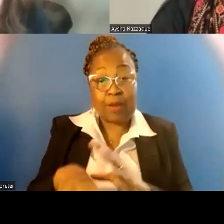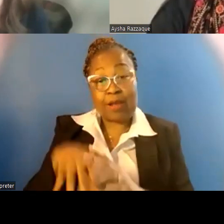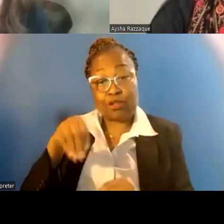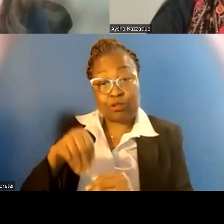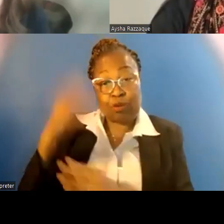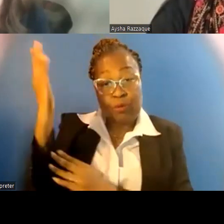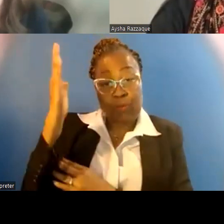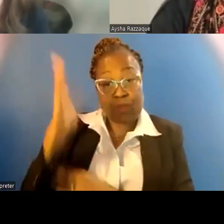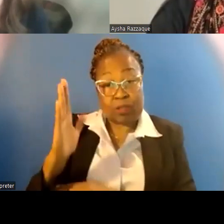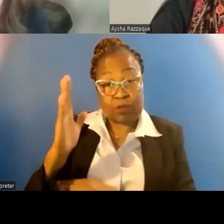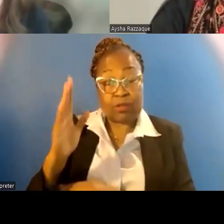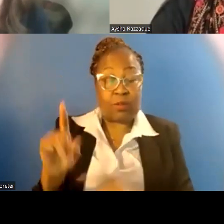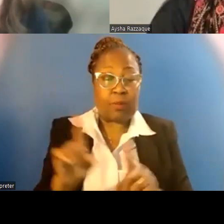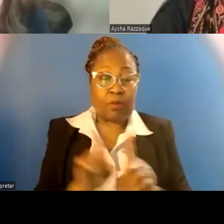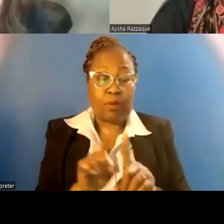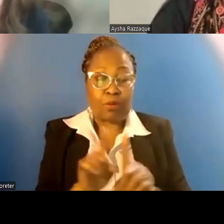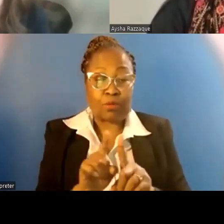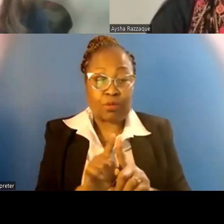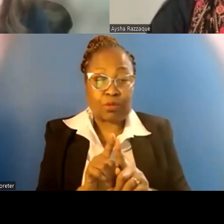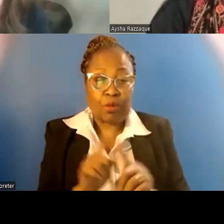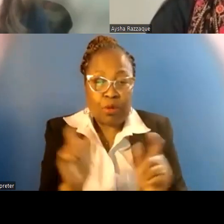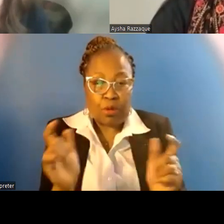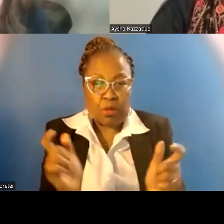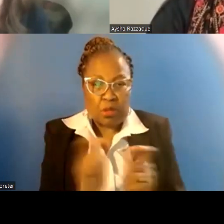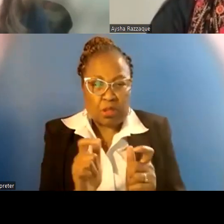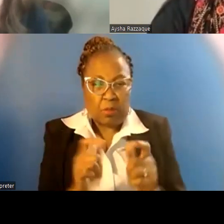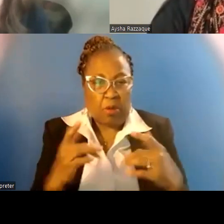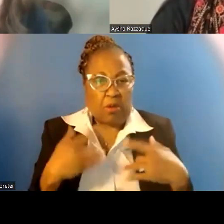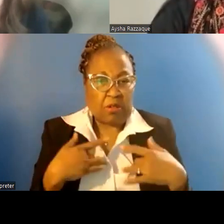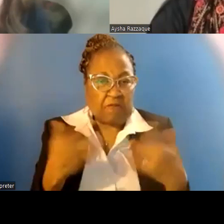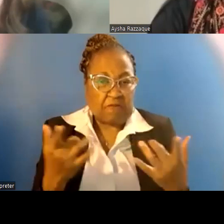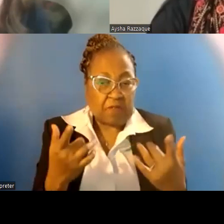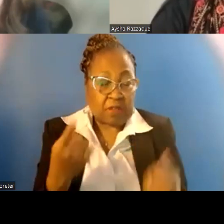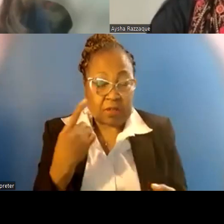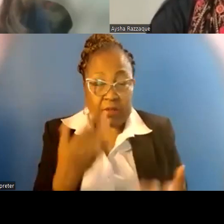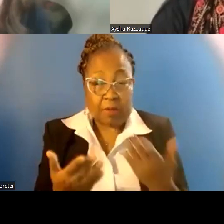but also smaller events that may take place on campus.